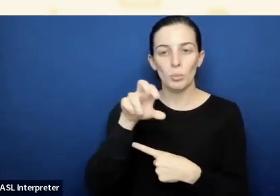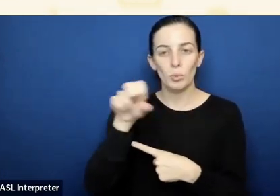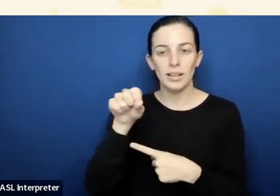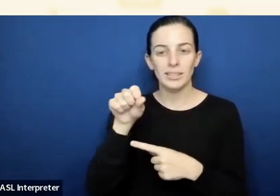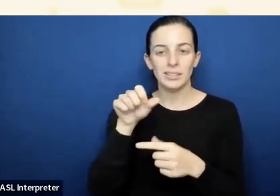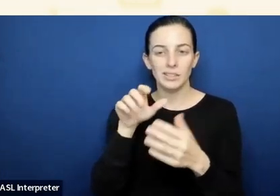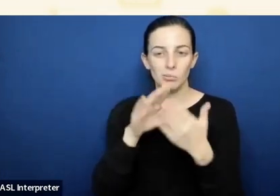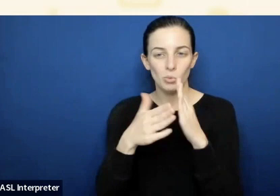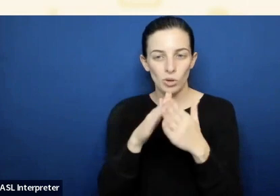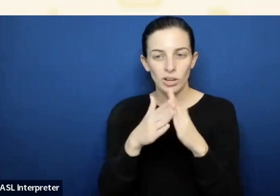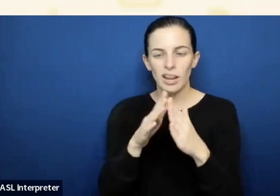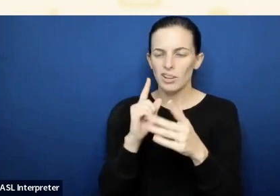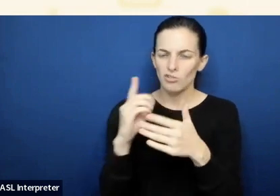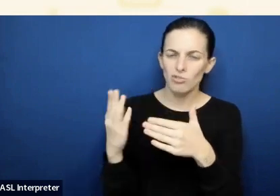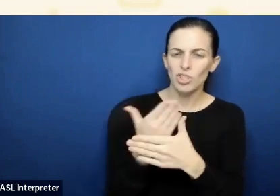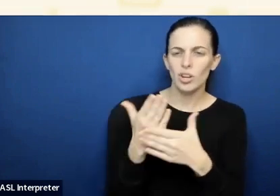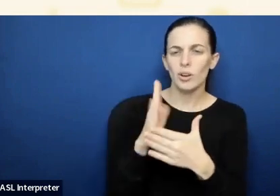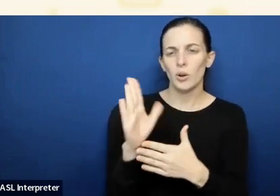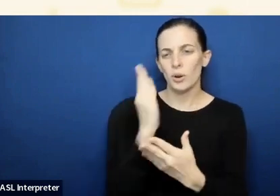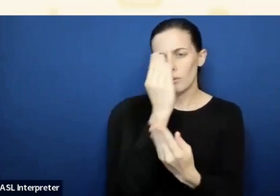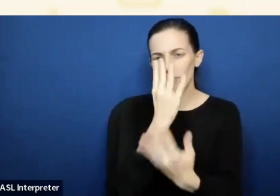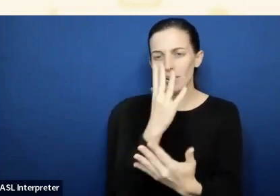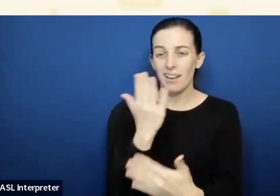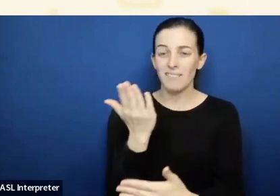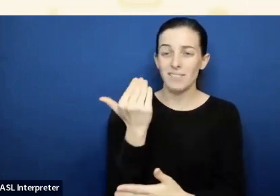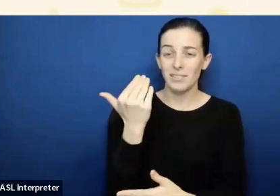Over her 13 years of journey of contributing to WordPress,